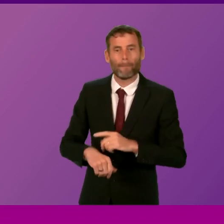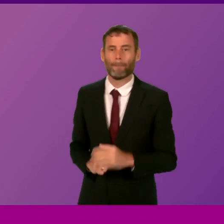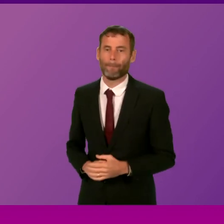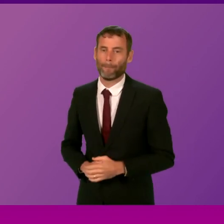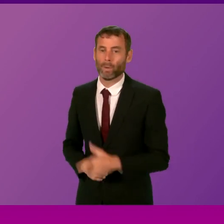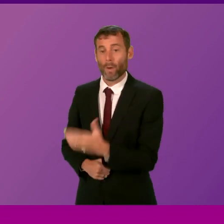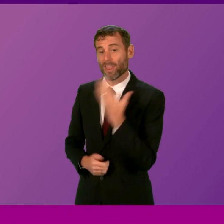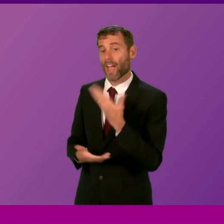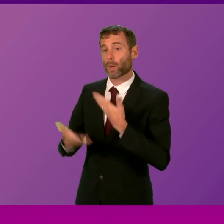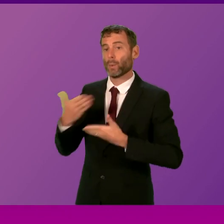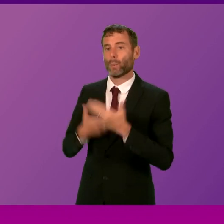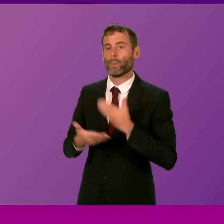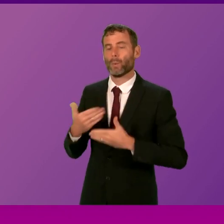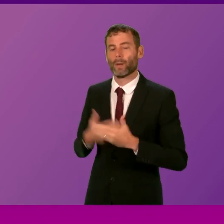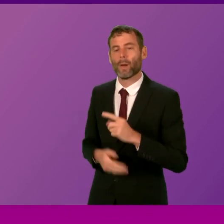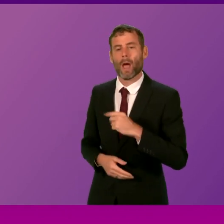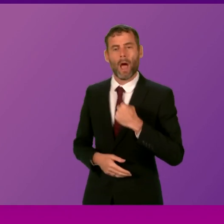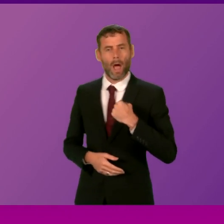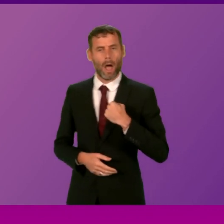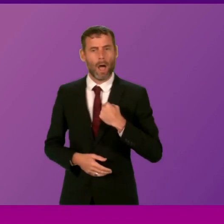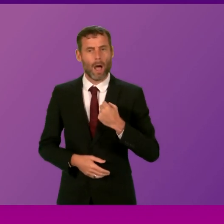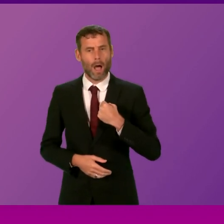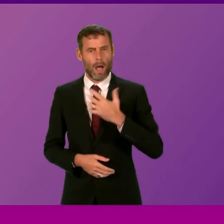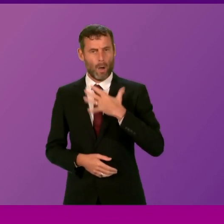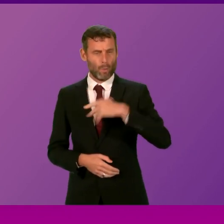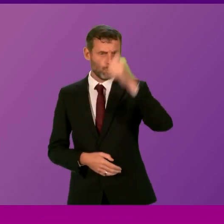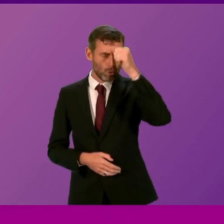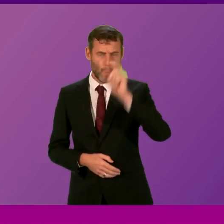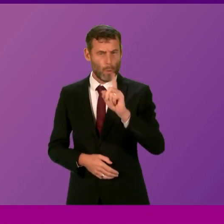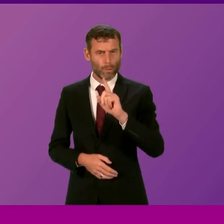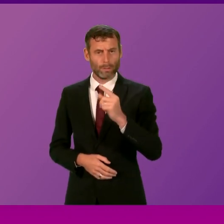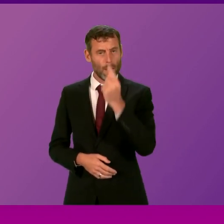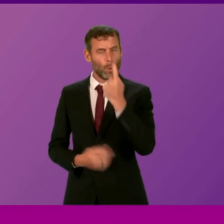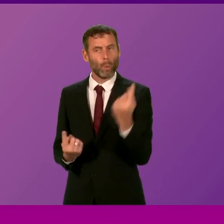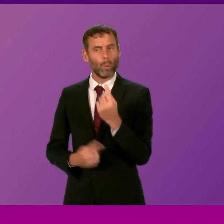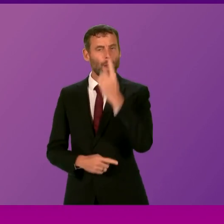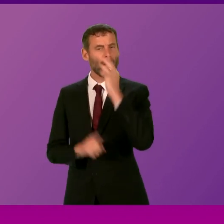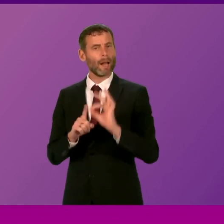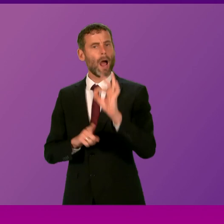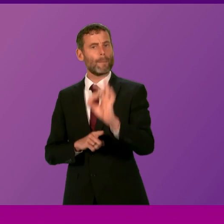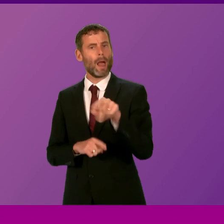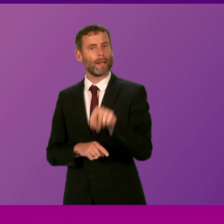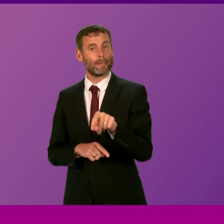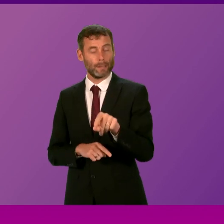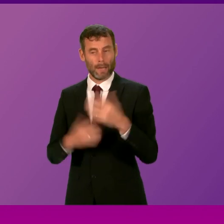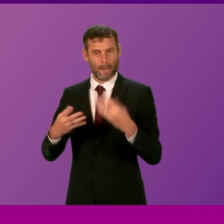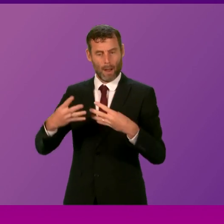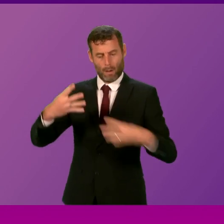I am particularly pleased to note the expanded eligibility for the carer support payment, compared with eligibility for the Department for Work and Pensions’s